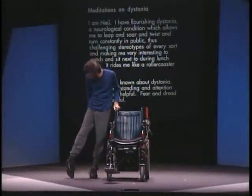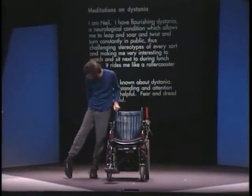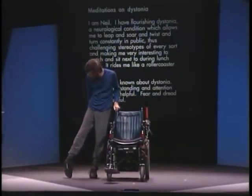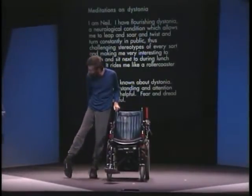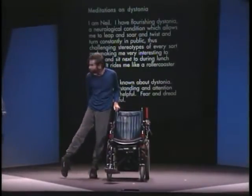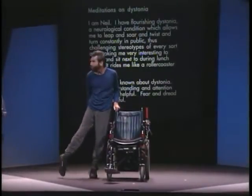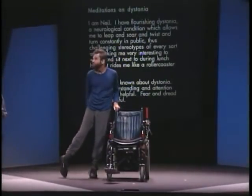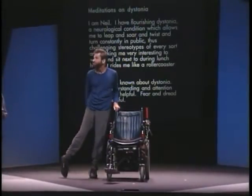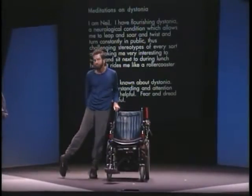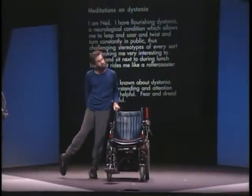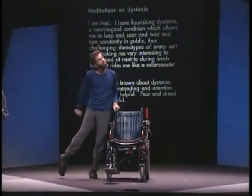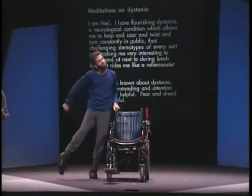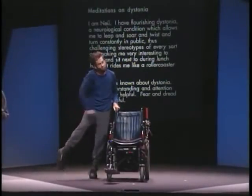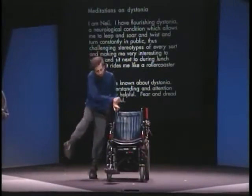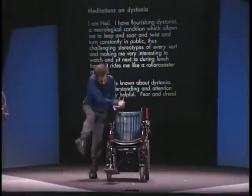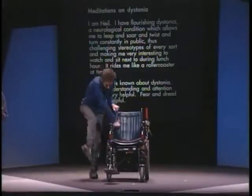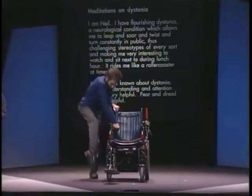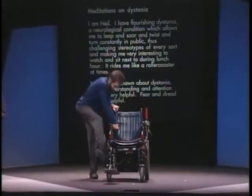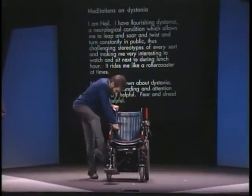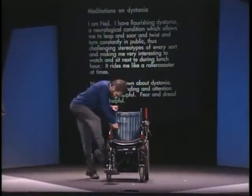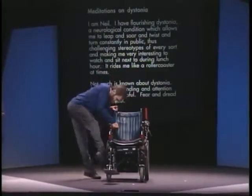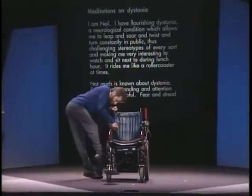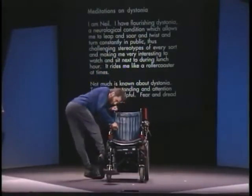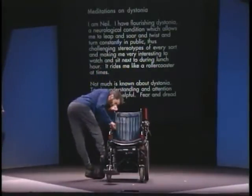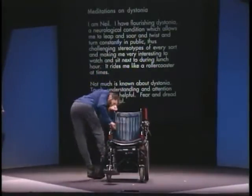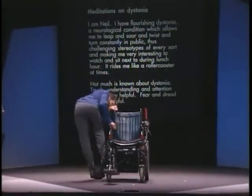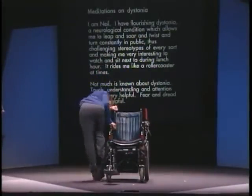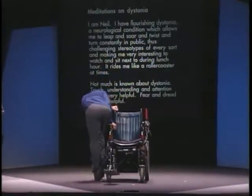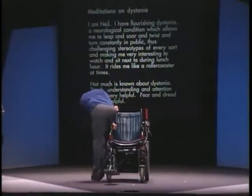soar and twist and turn constantly in public